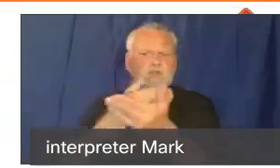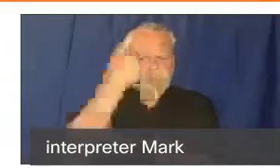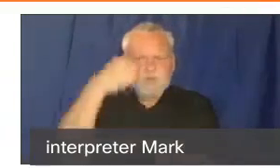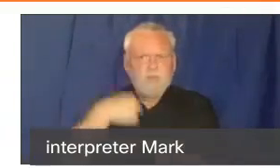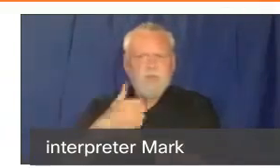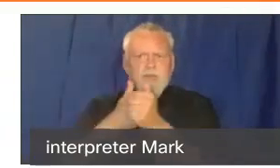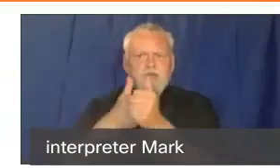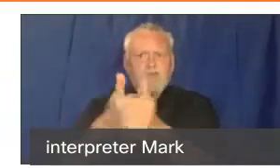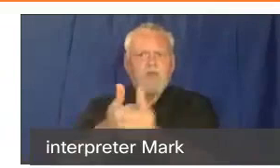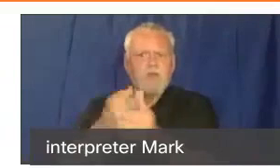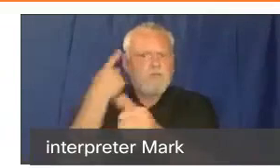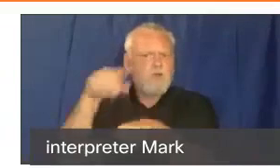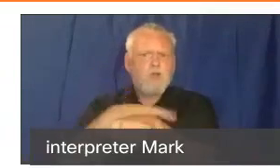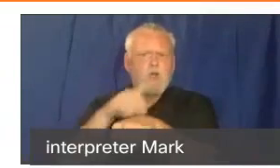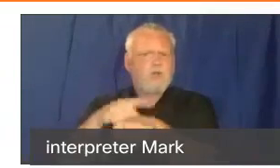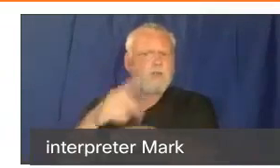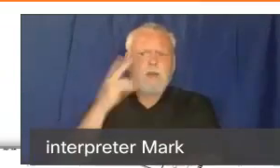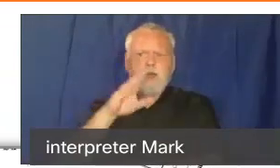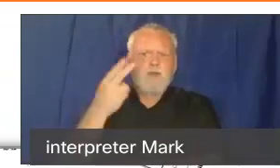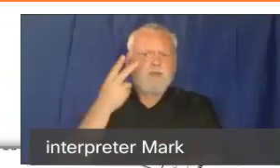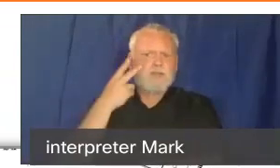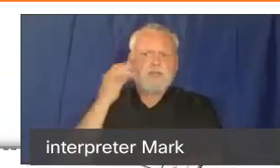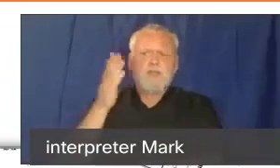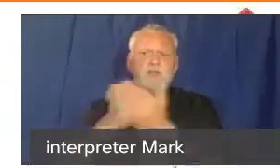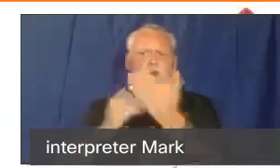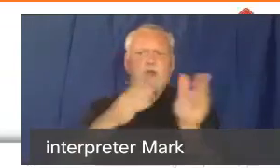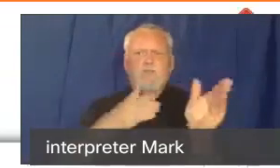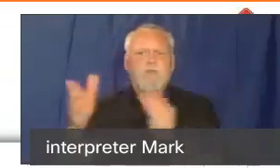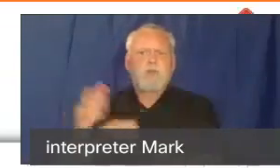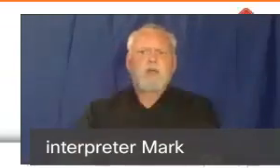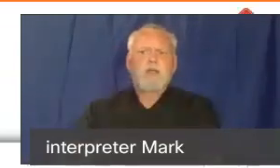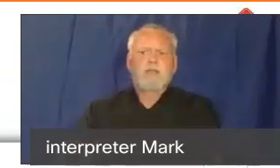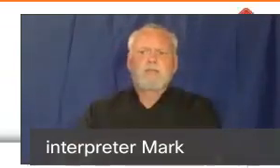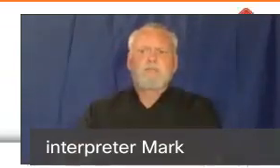I've never seen this as part of the plans because I, unless unless this is.